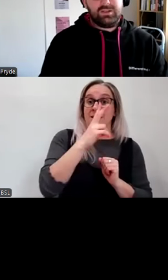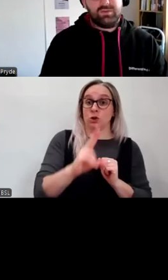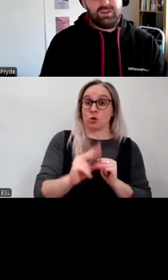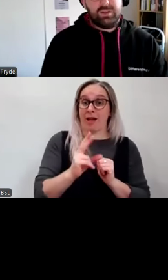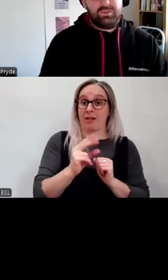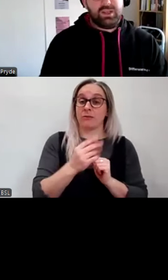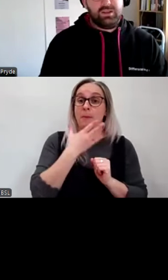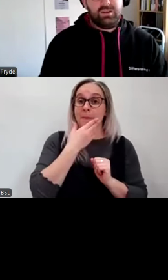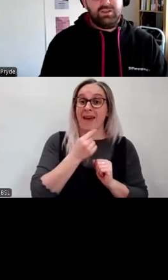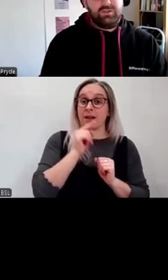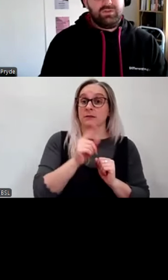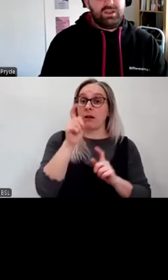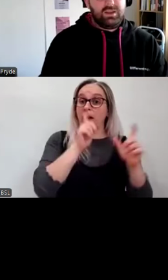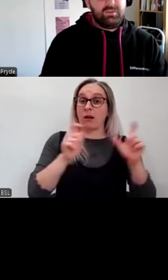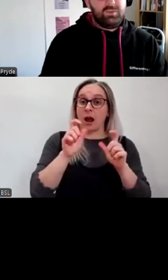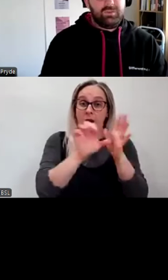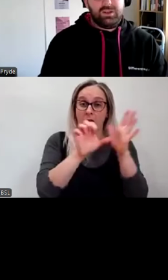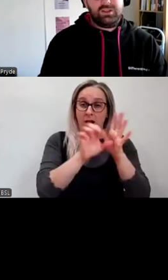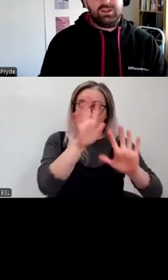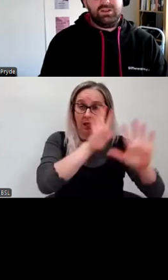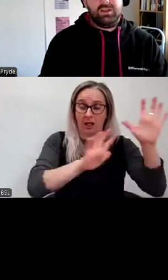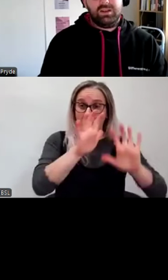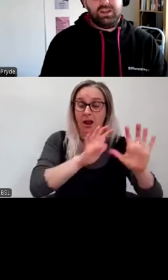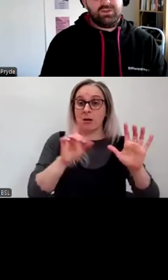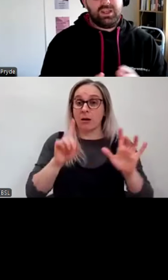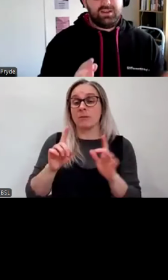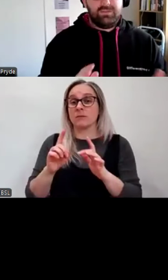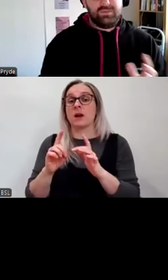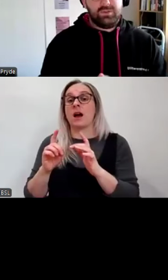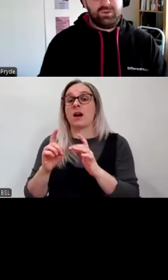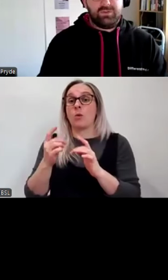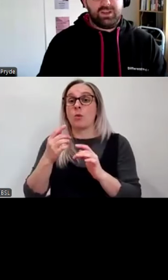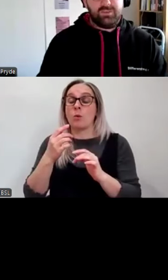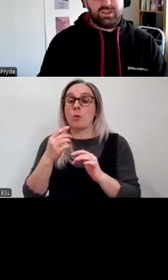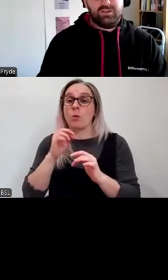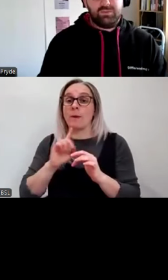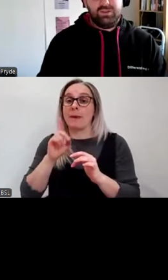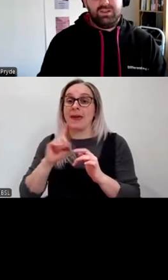That's roughly 8% of the male population and give or take 0.5% of women.